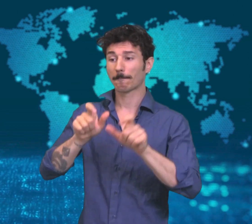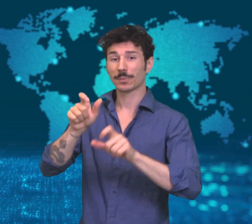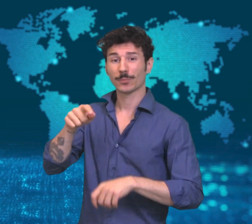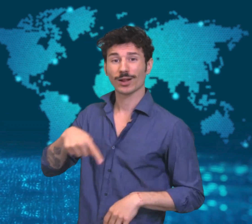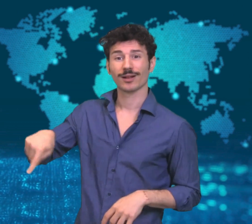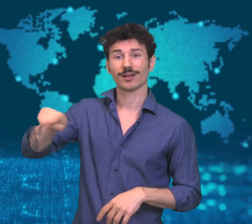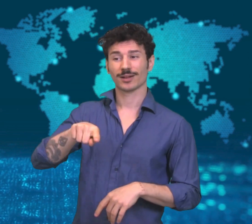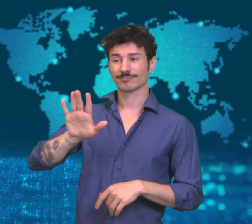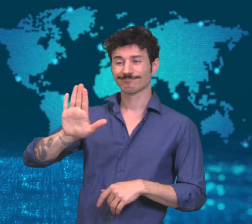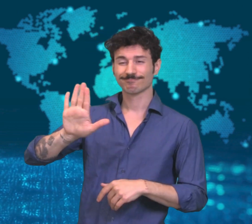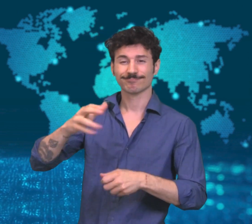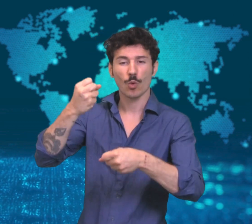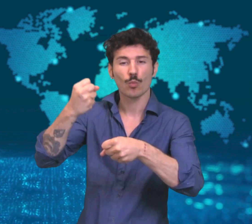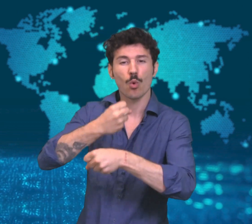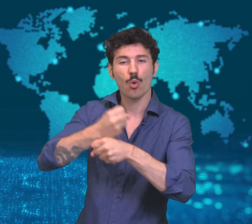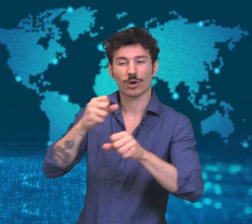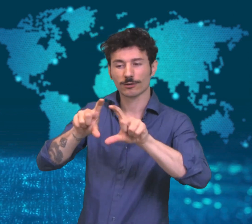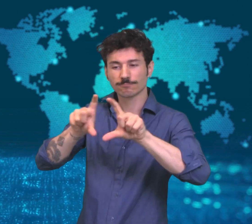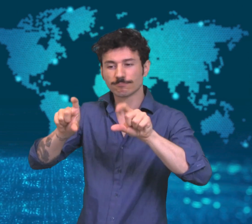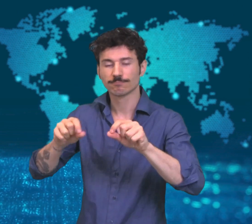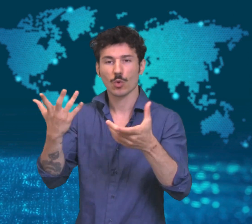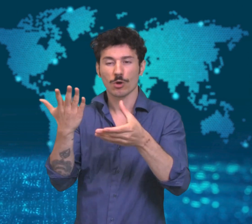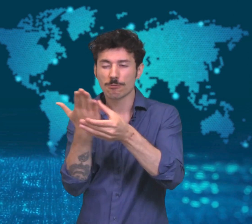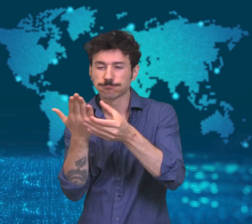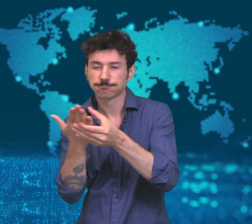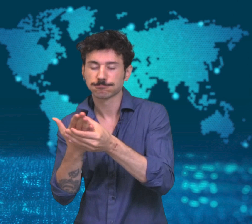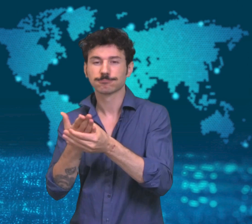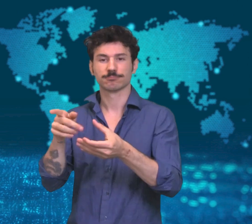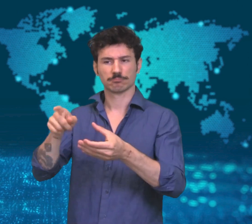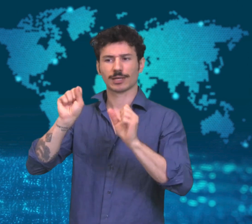The UK and Spain even have laws that allow